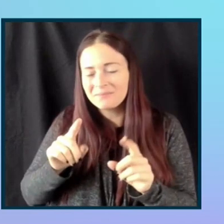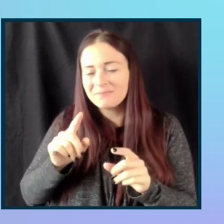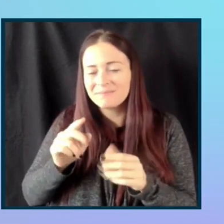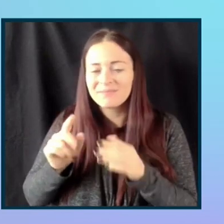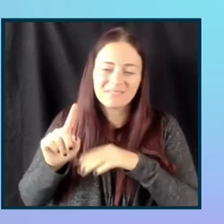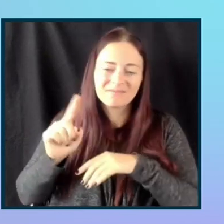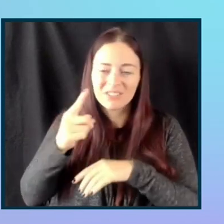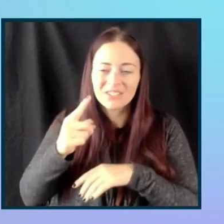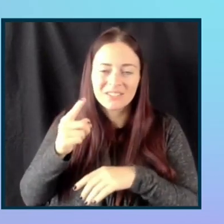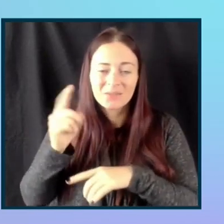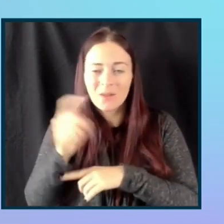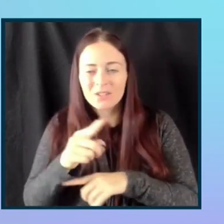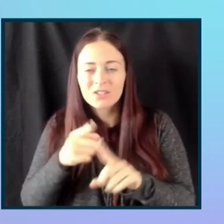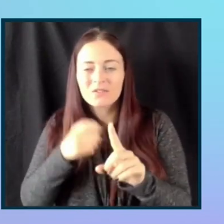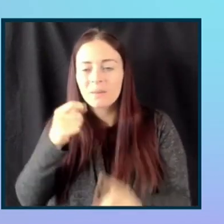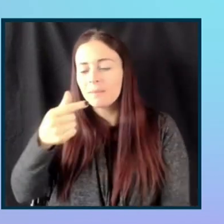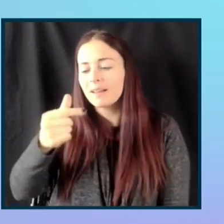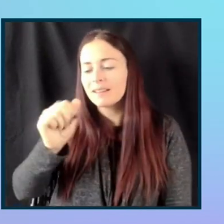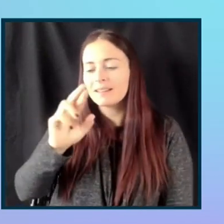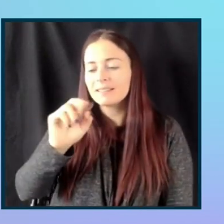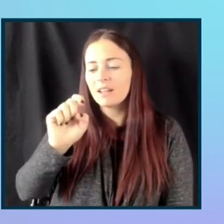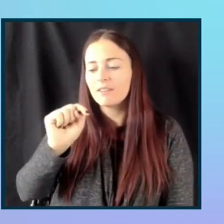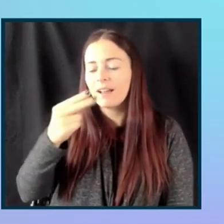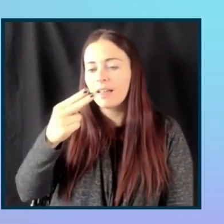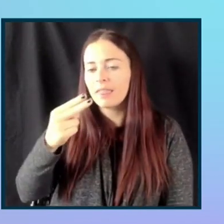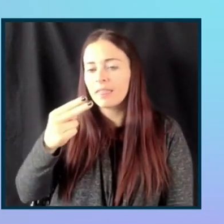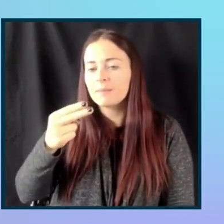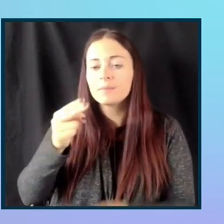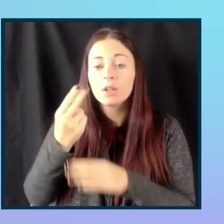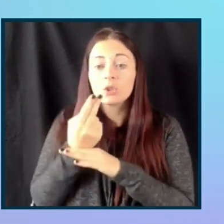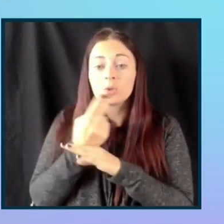First questions from Gareth, "With user feedback being used as data,